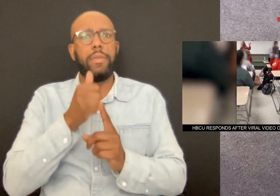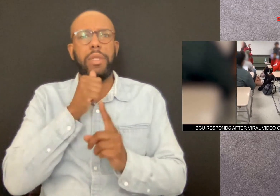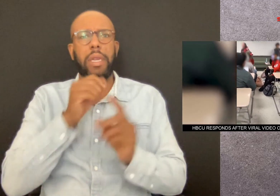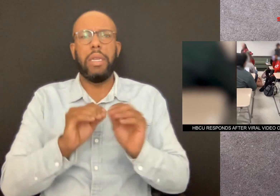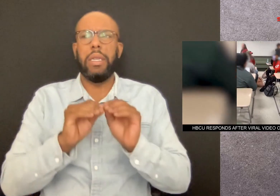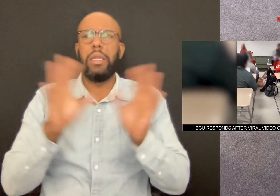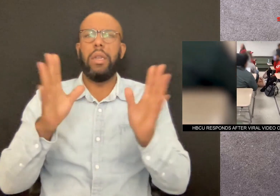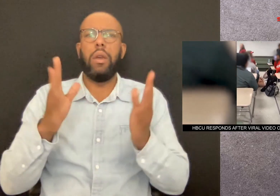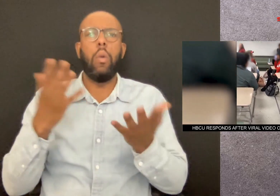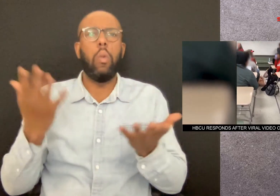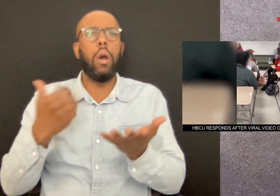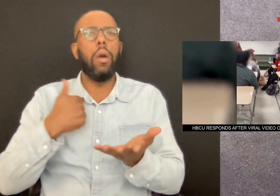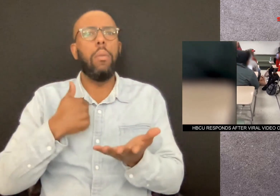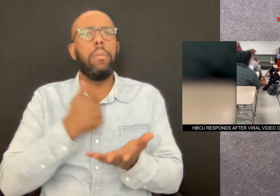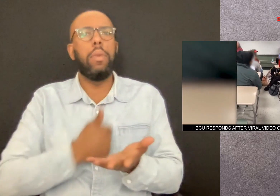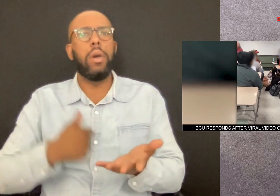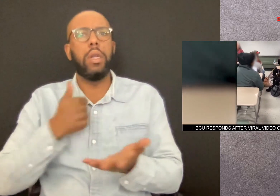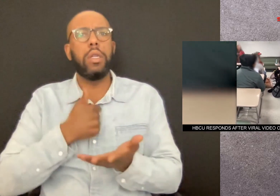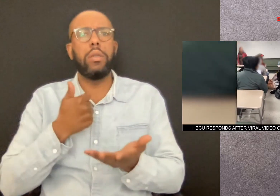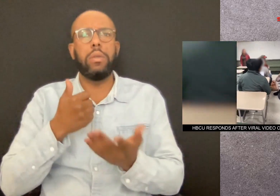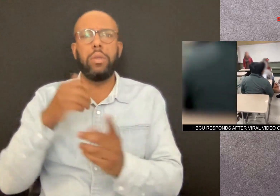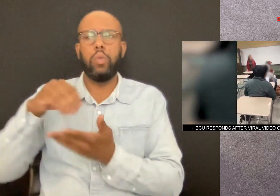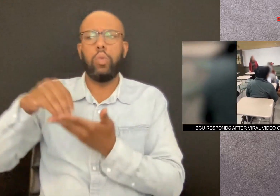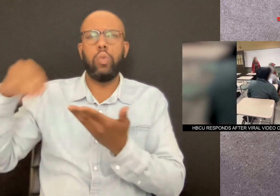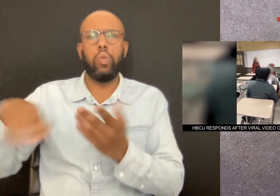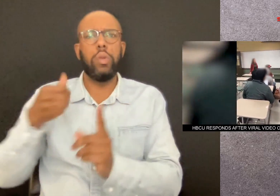is not clear what apology the student was referencing